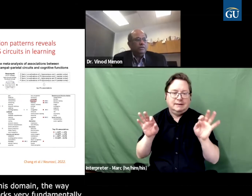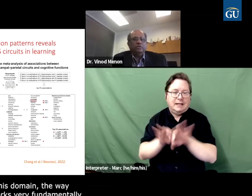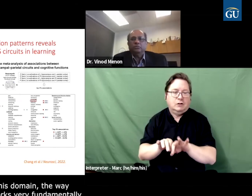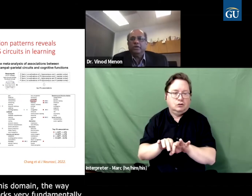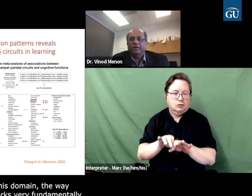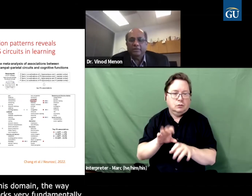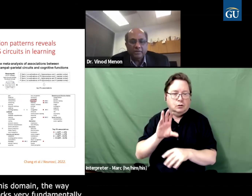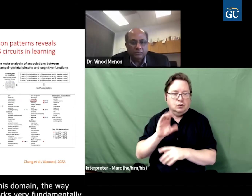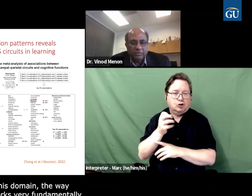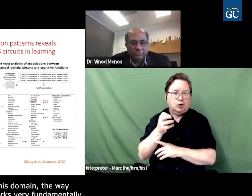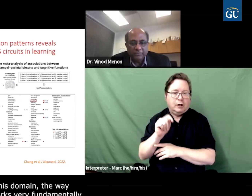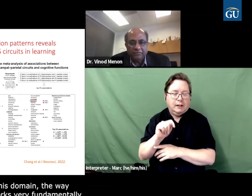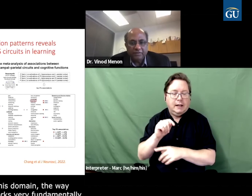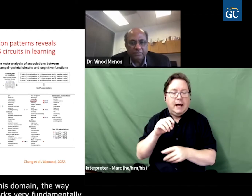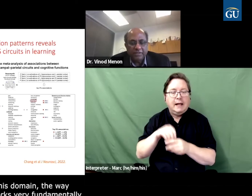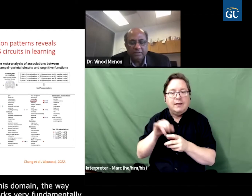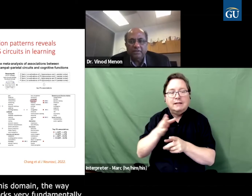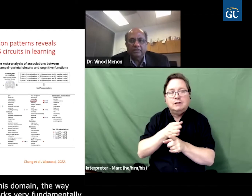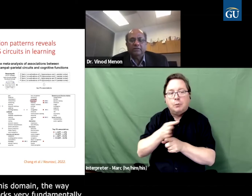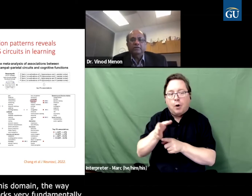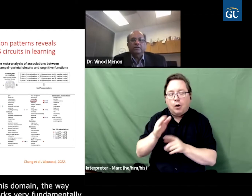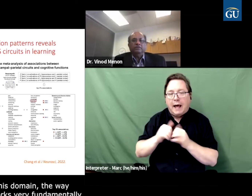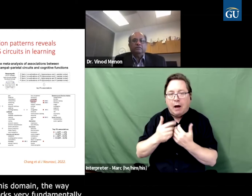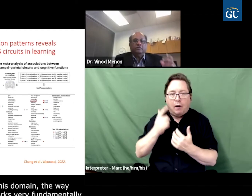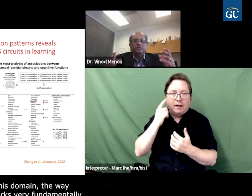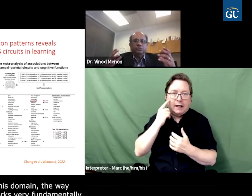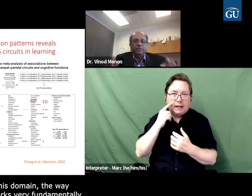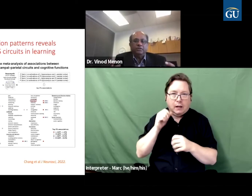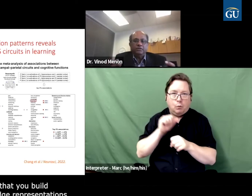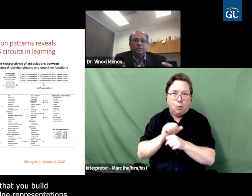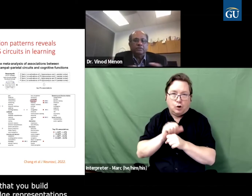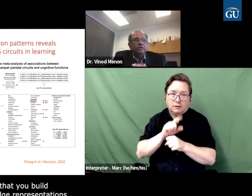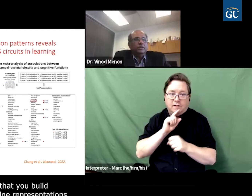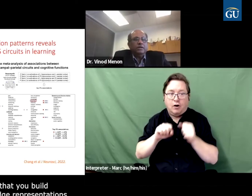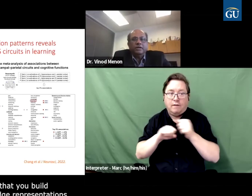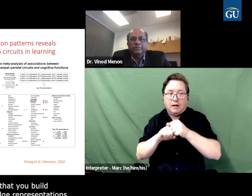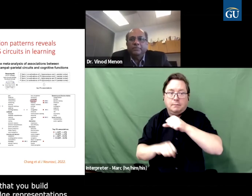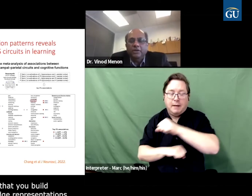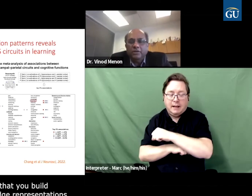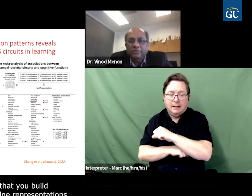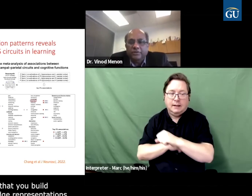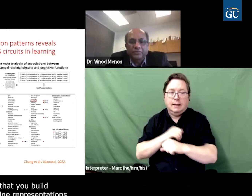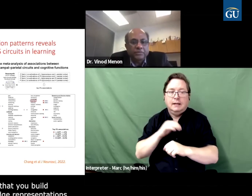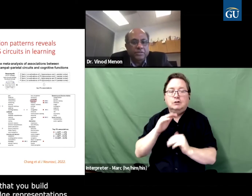domain the way i think it works very